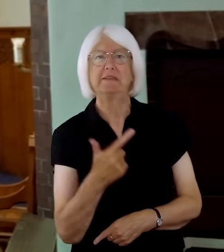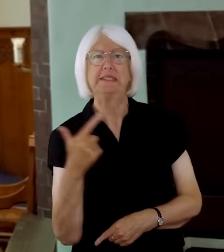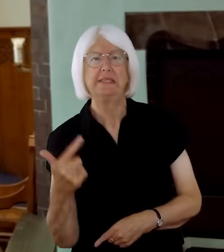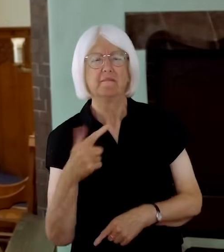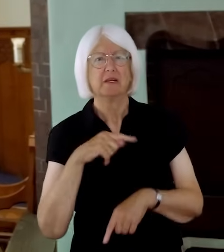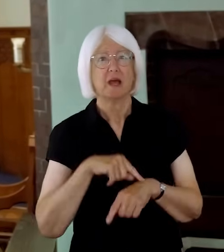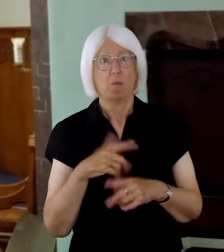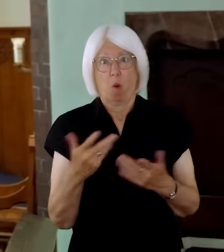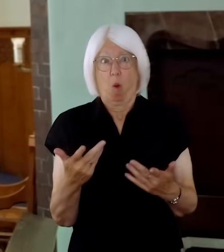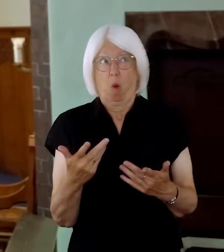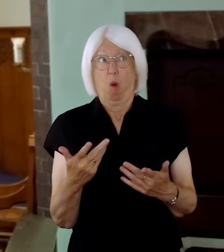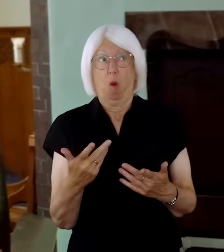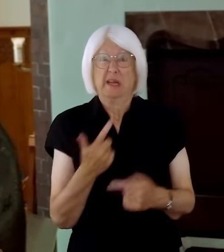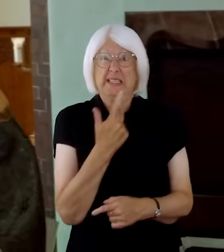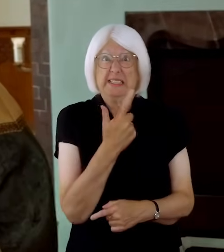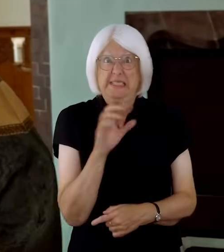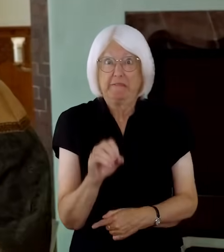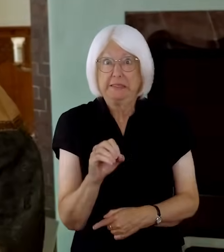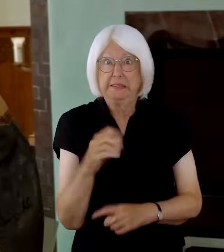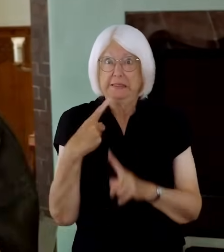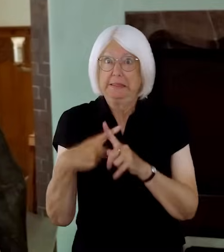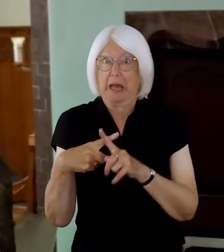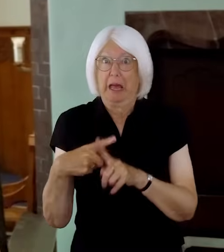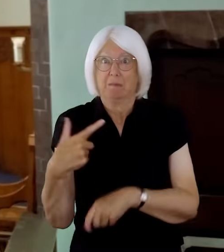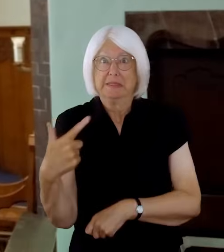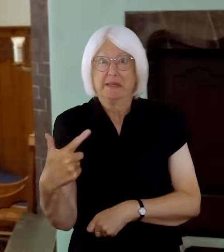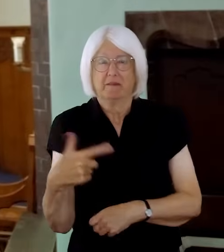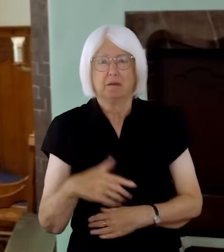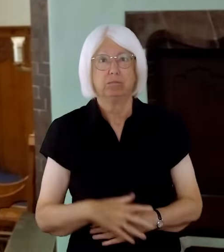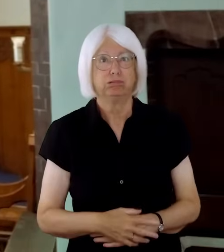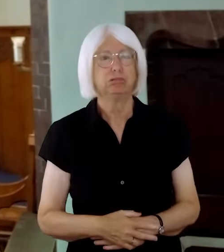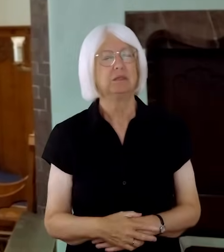or as some interpretations put it, 70 times seven. As a child,